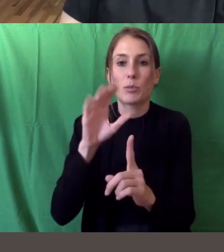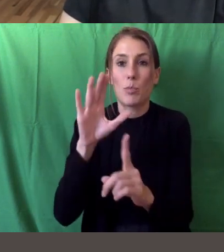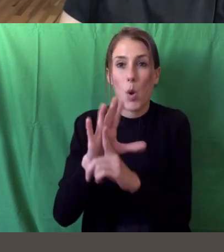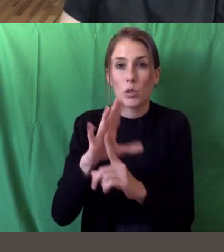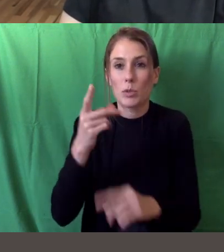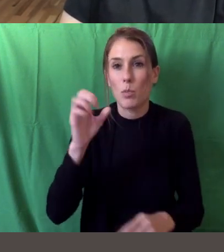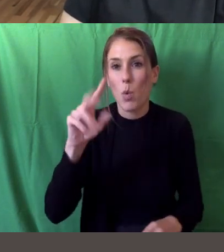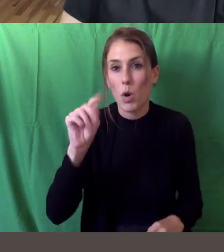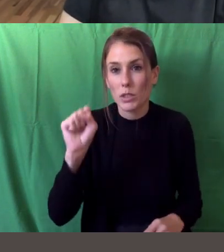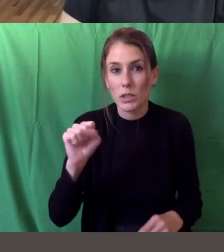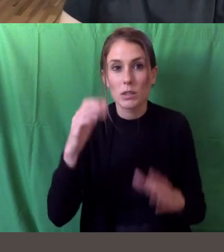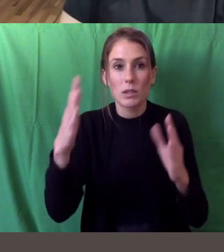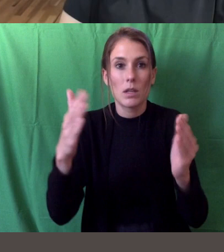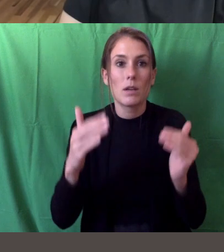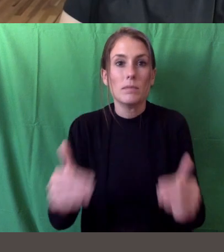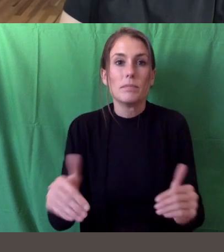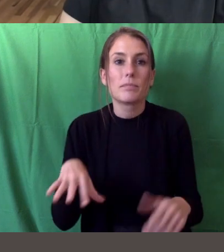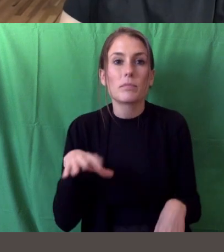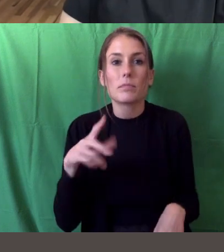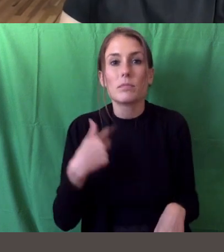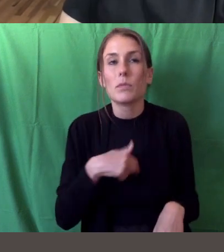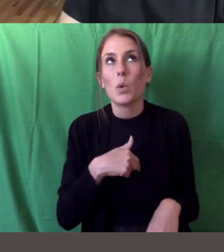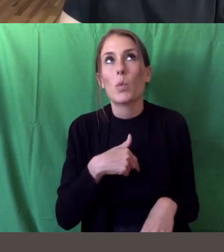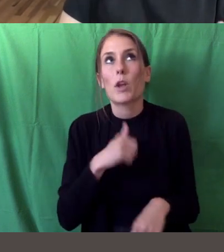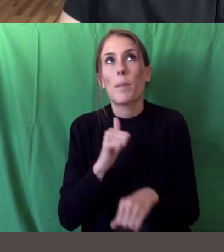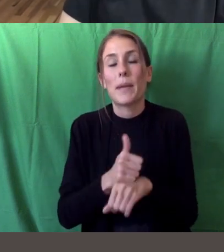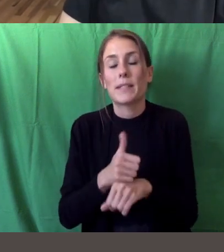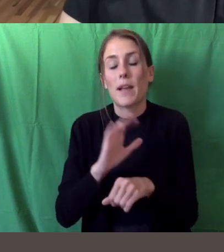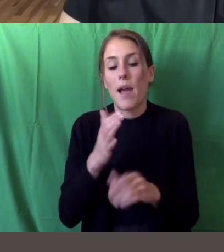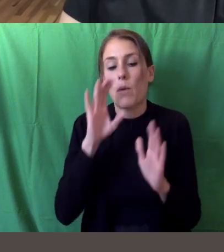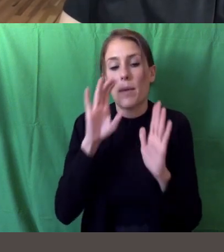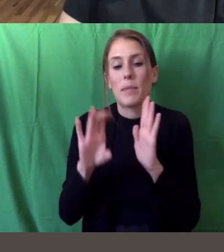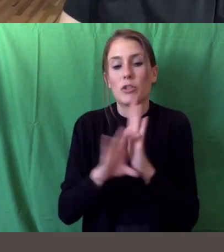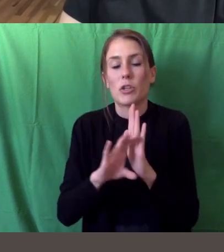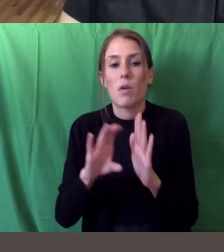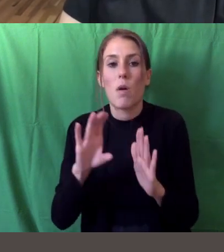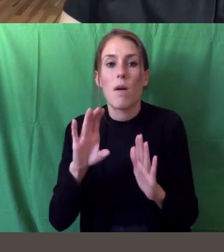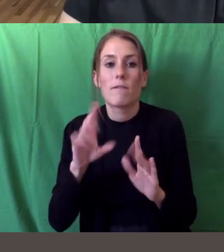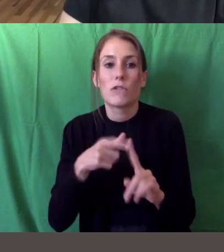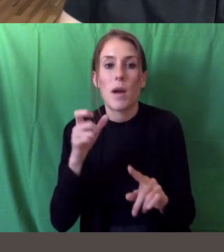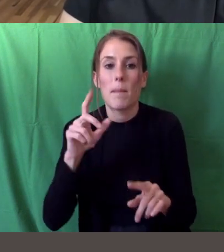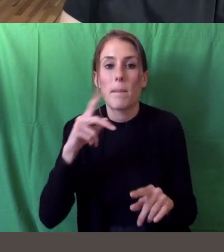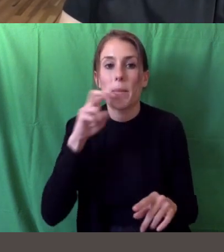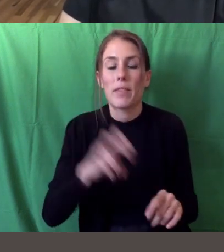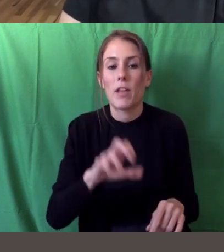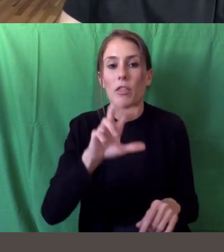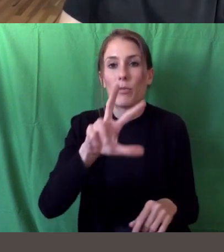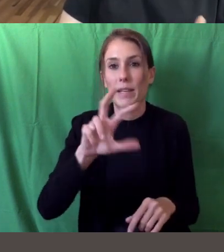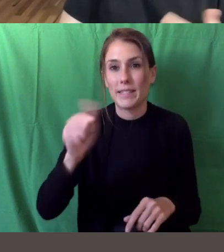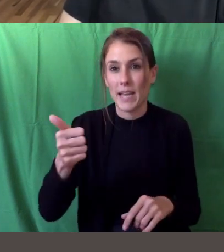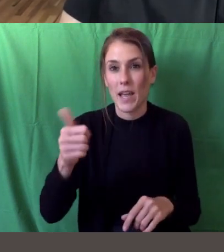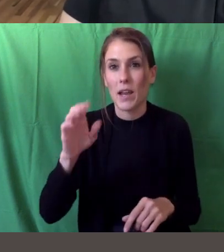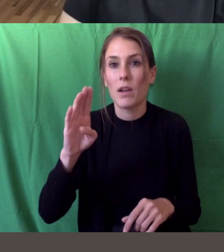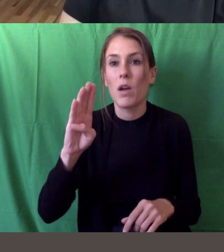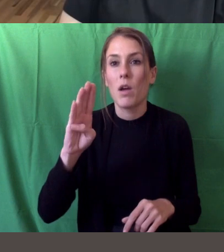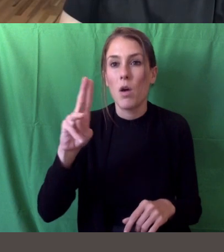We have the Azure Developer CLI installed. We're basing our image off of this Python 3.10 Bullseye, which means we'll have Python installed.